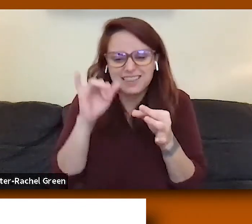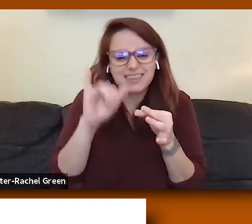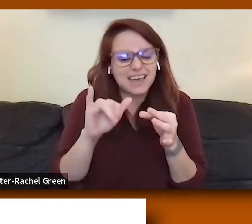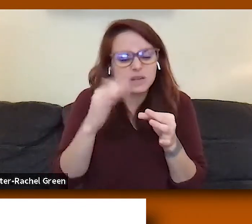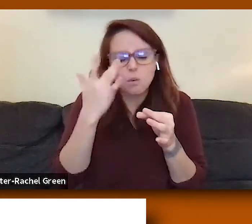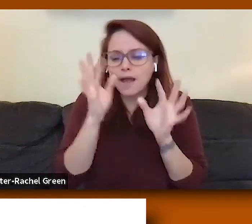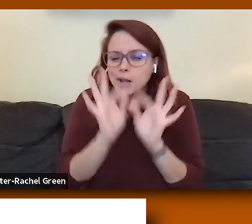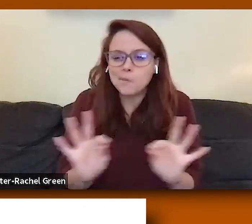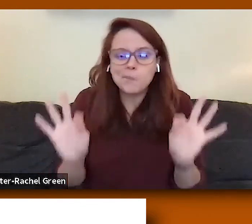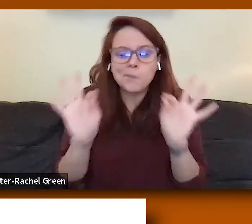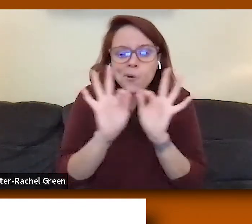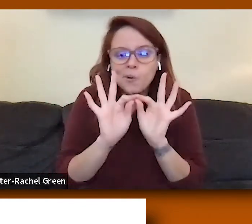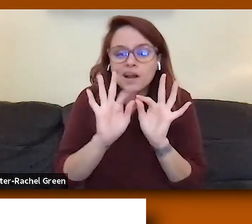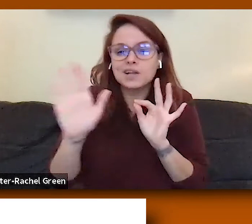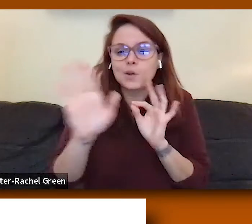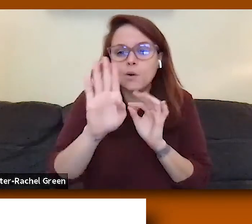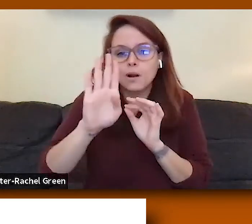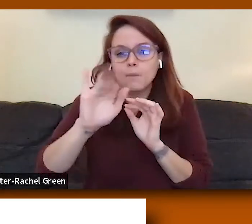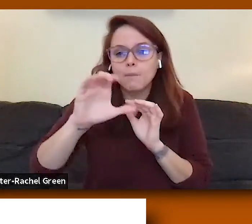you spend time on your bio sketch...